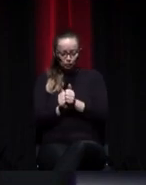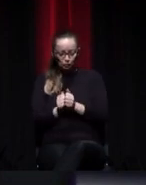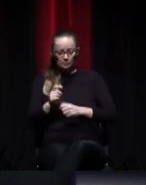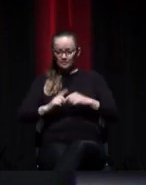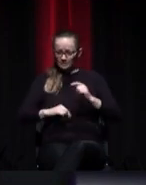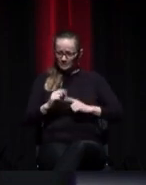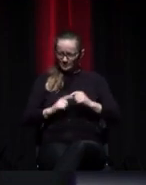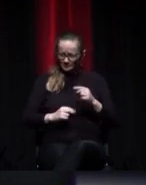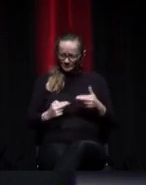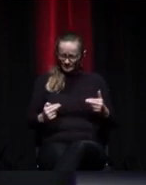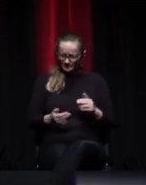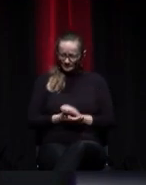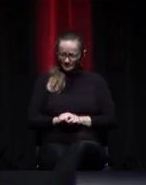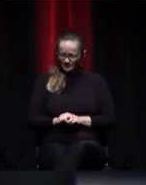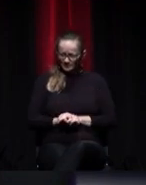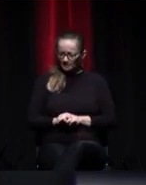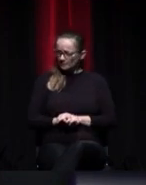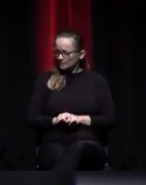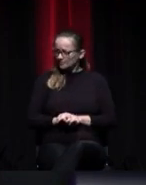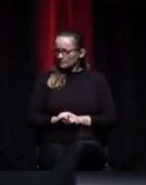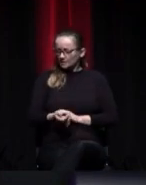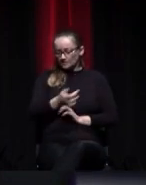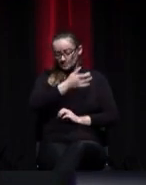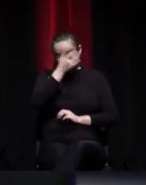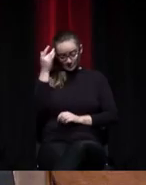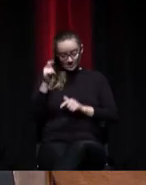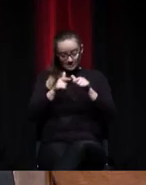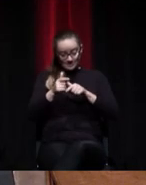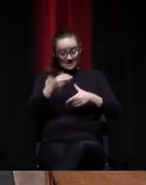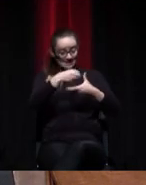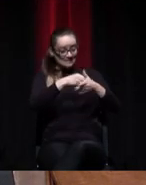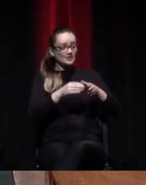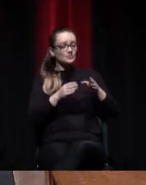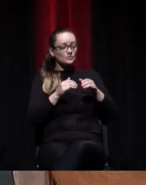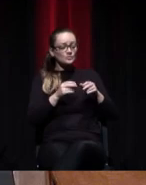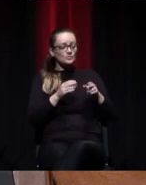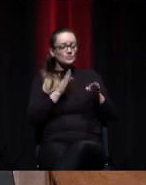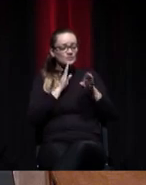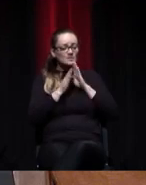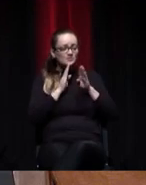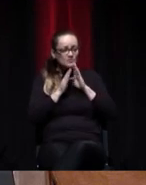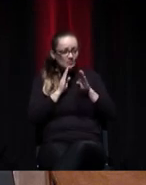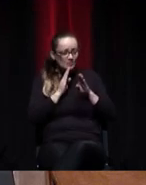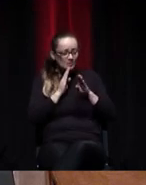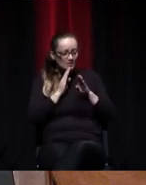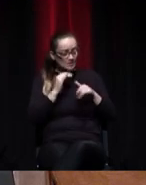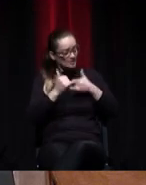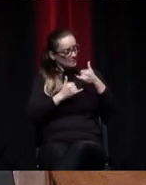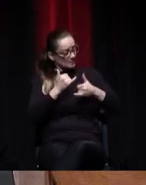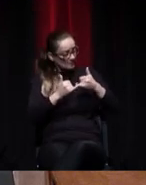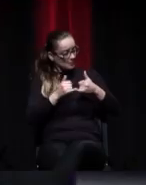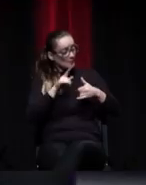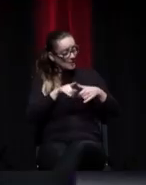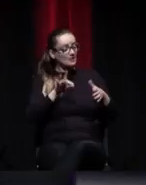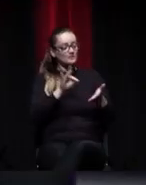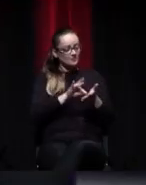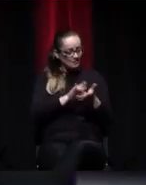People work at Facebook playfully, no Facebook, but they're actually working for free.